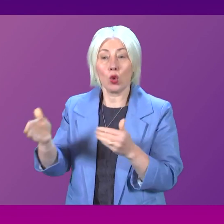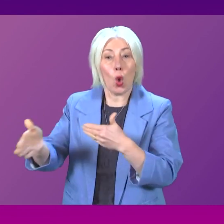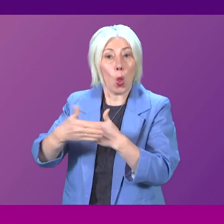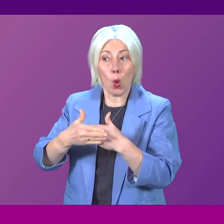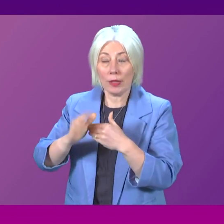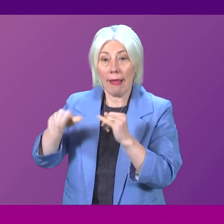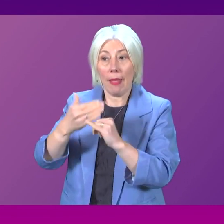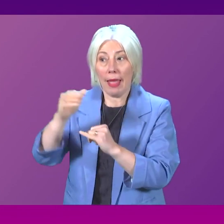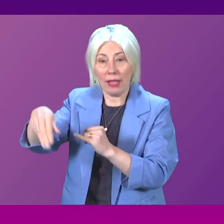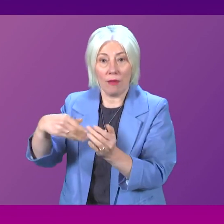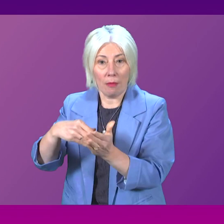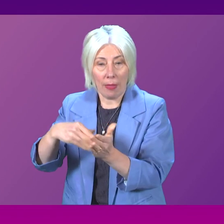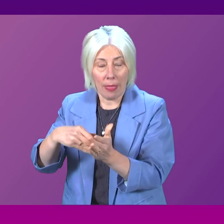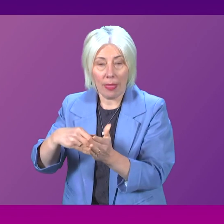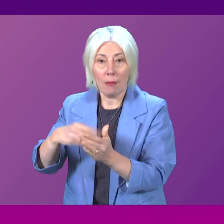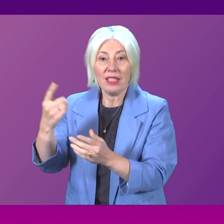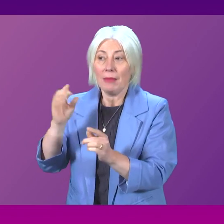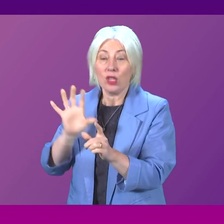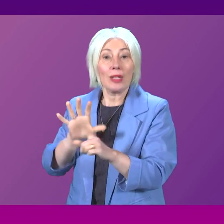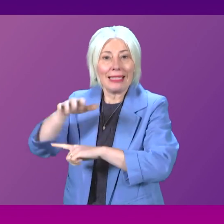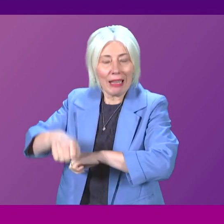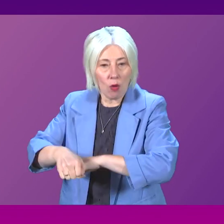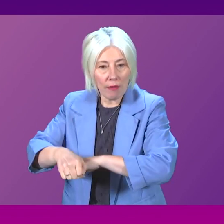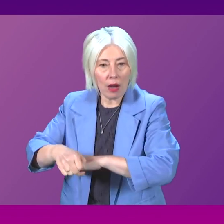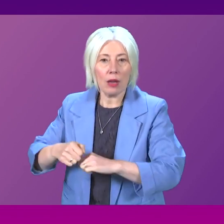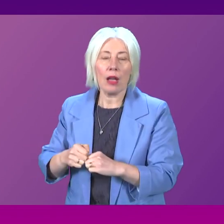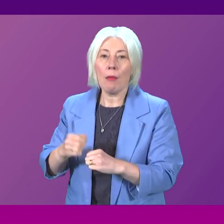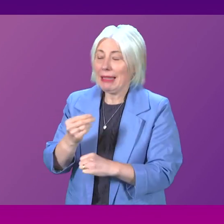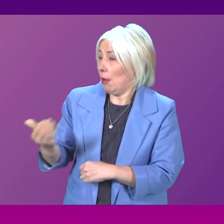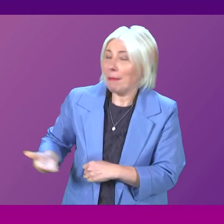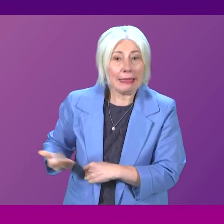Thankfully, someone else is going to step in, but that will not be the case for businesses across the country.